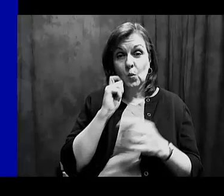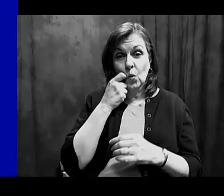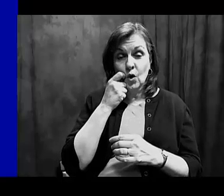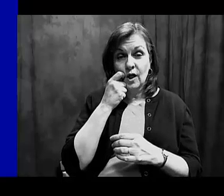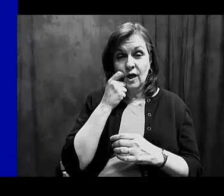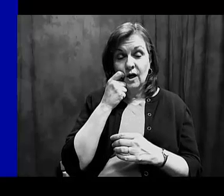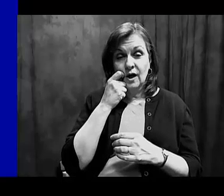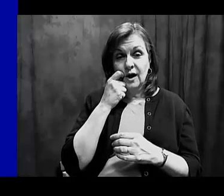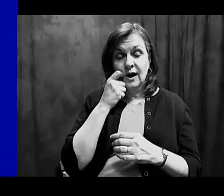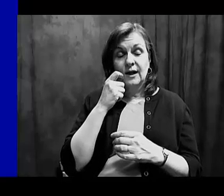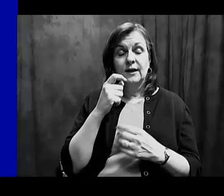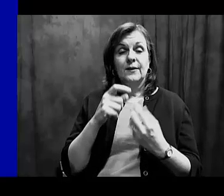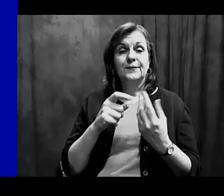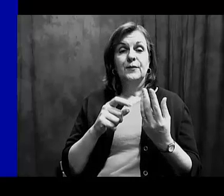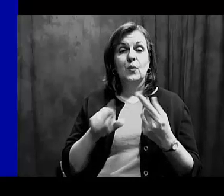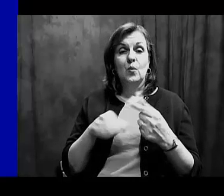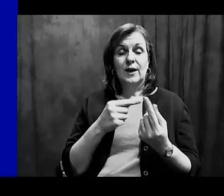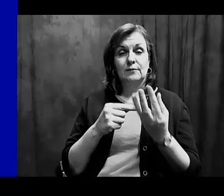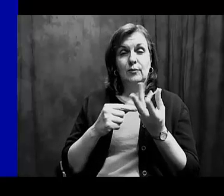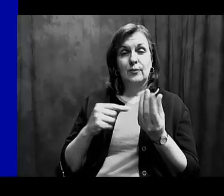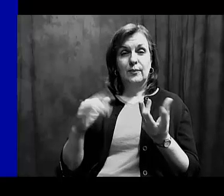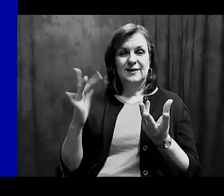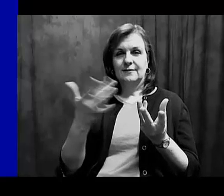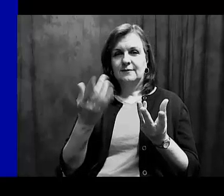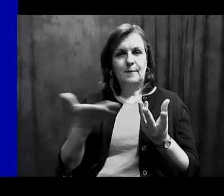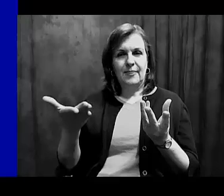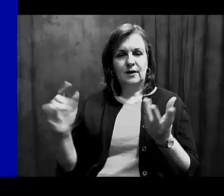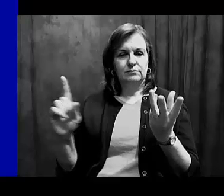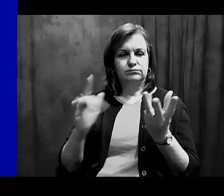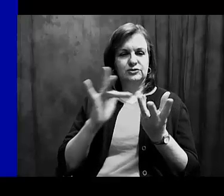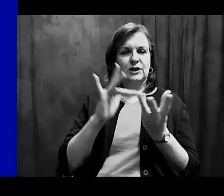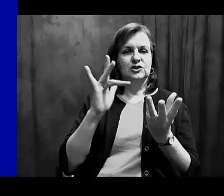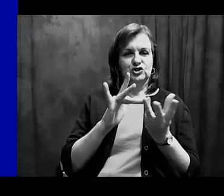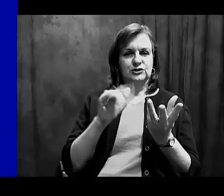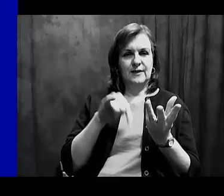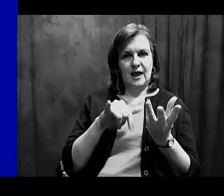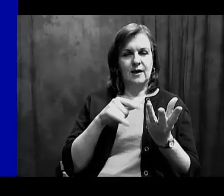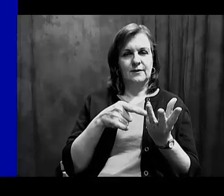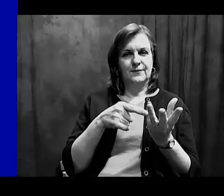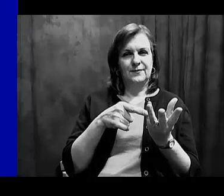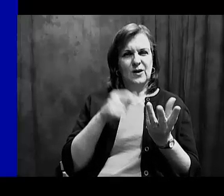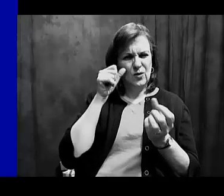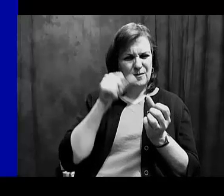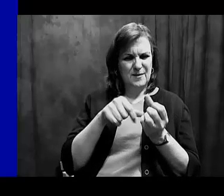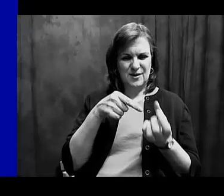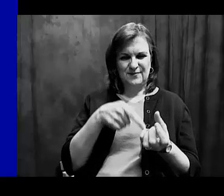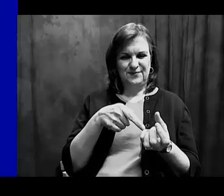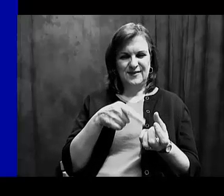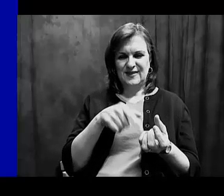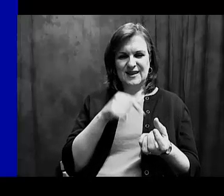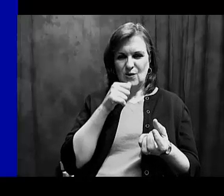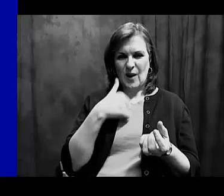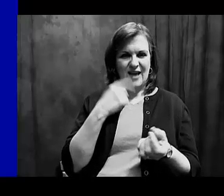But the cool part about them is when something bumps against them